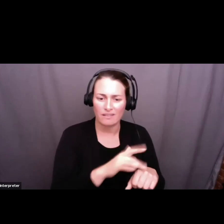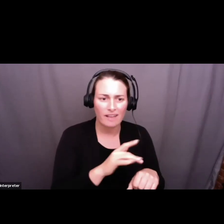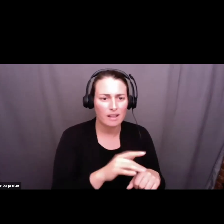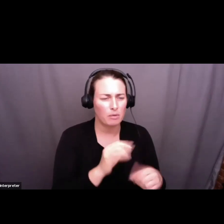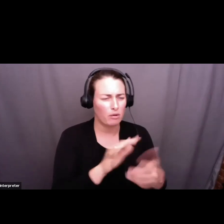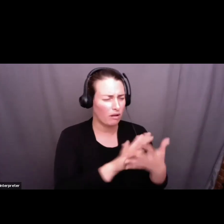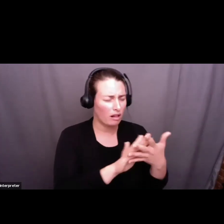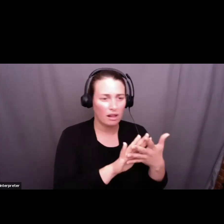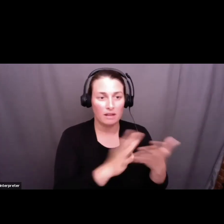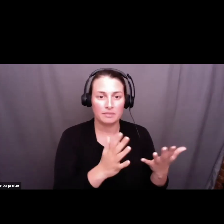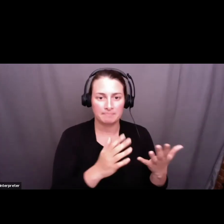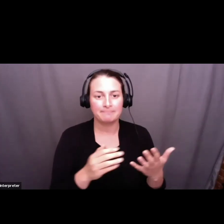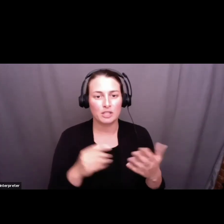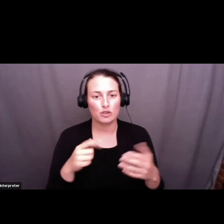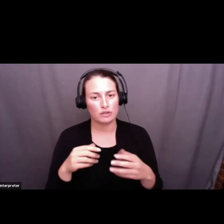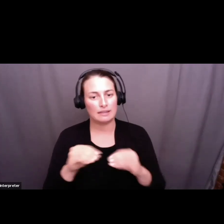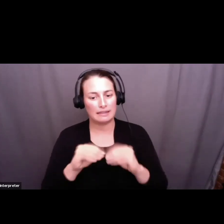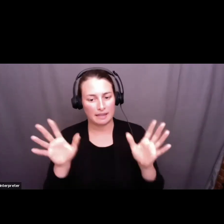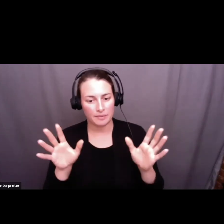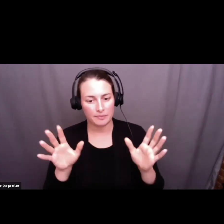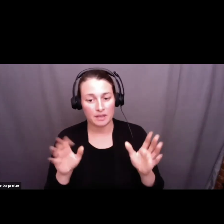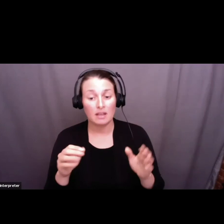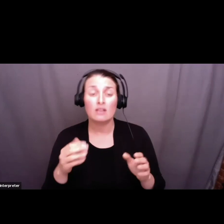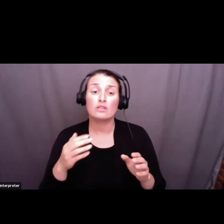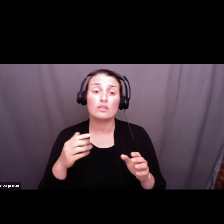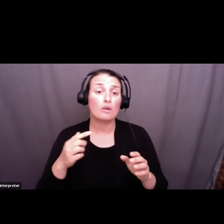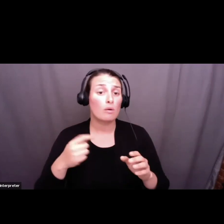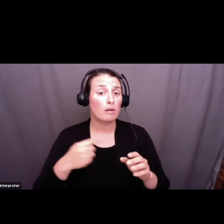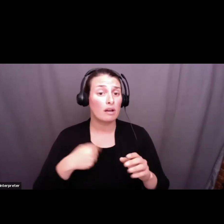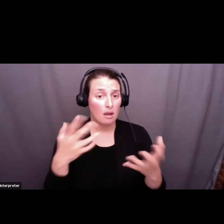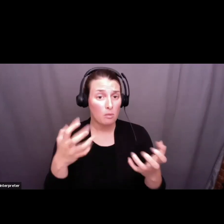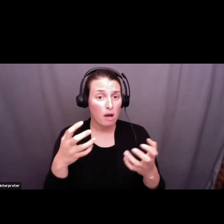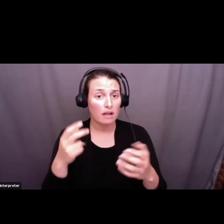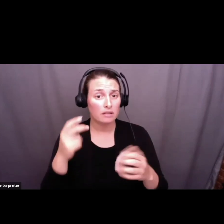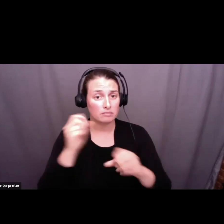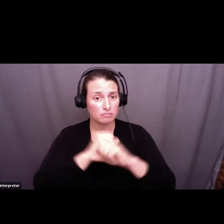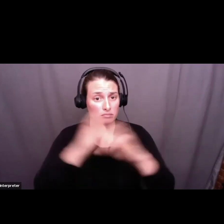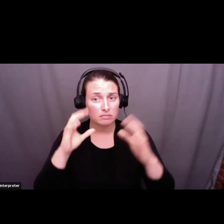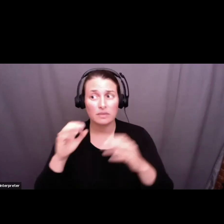is really have an open channel of communication to this Council, presumably through the DEA